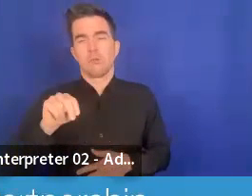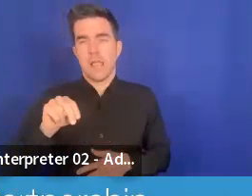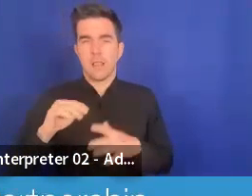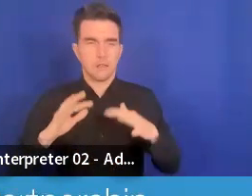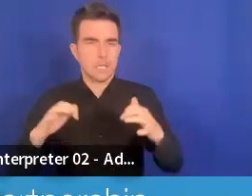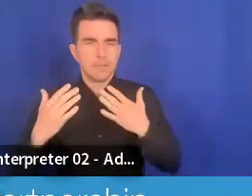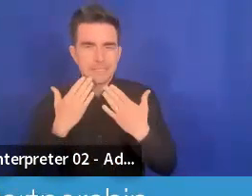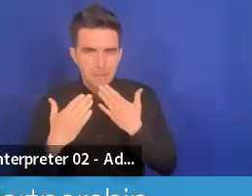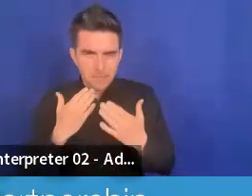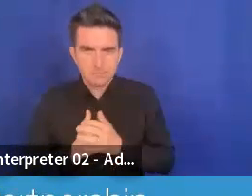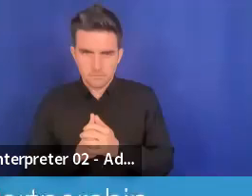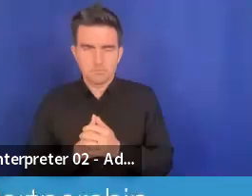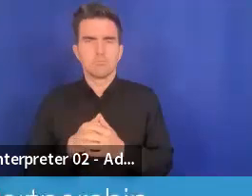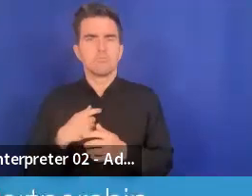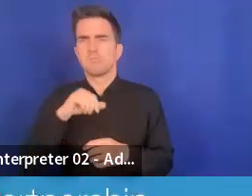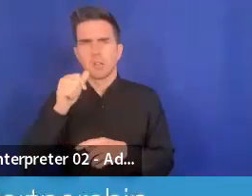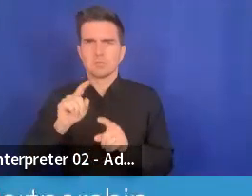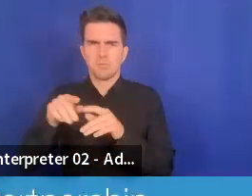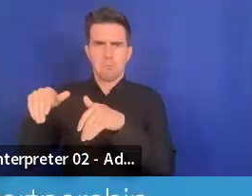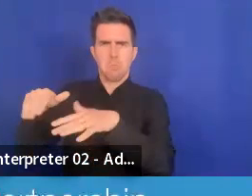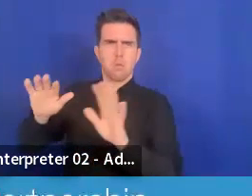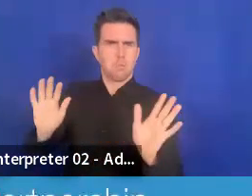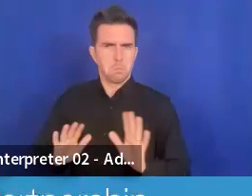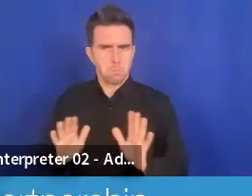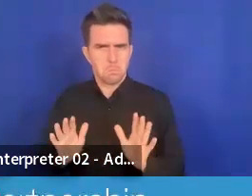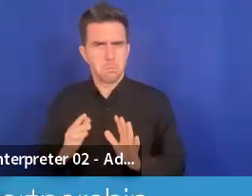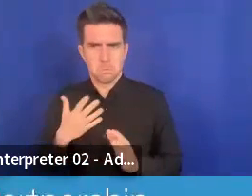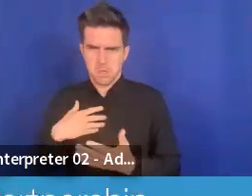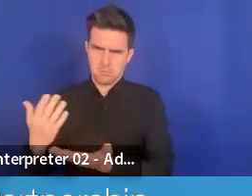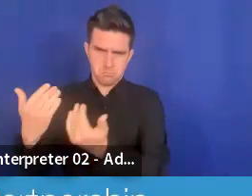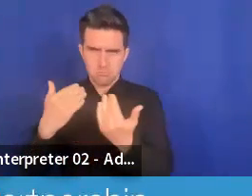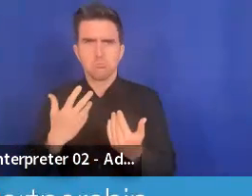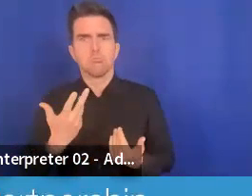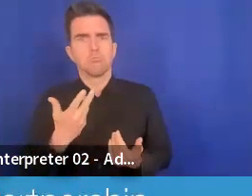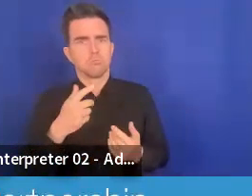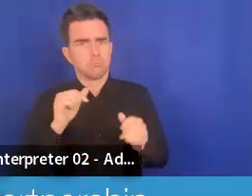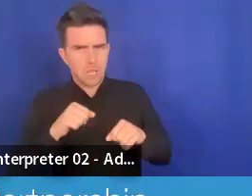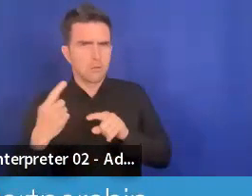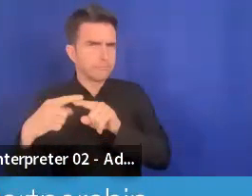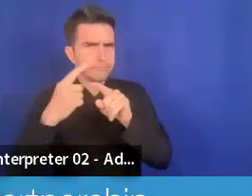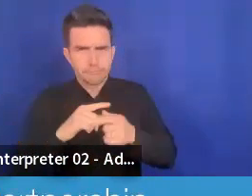but in my experience from previous hearings, it was mostly the mission representatives. Waiswa, before we run out of time.